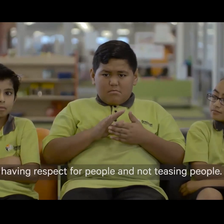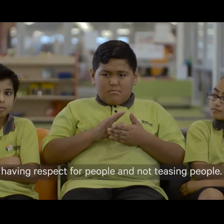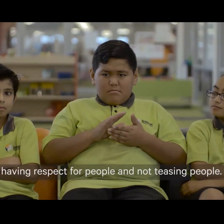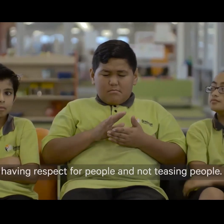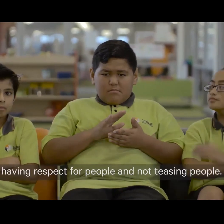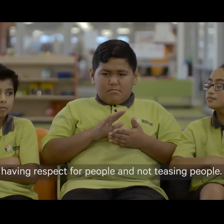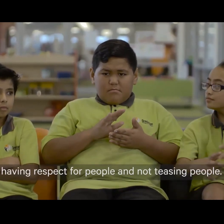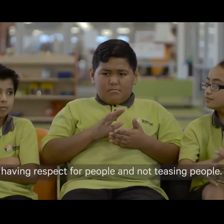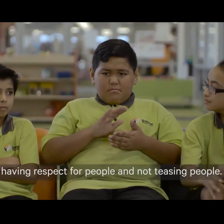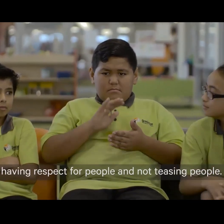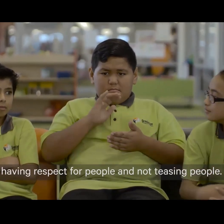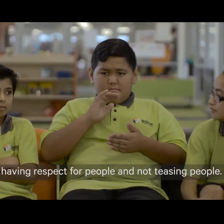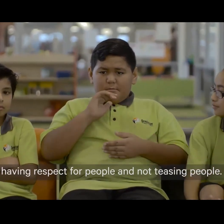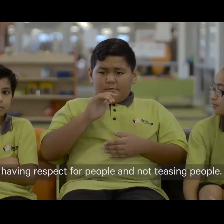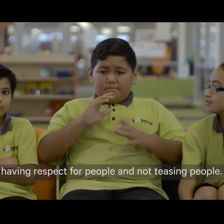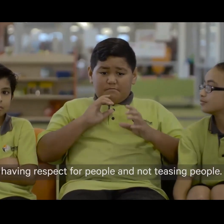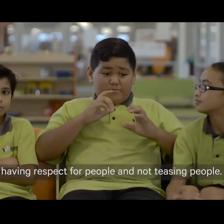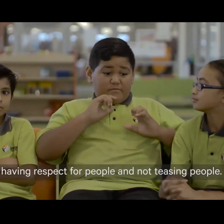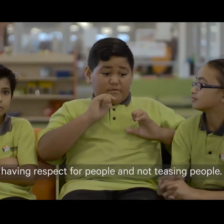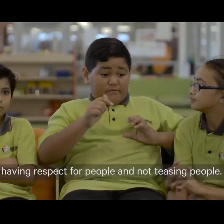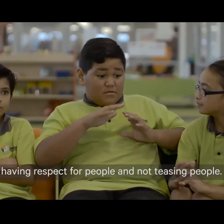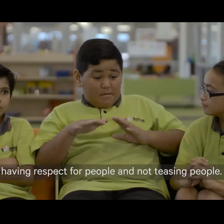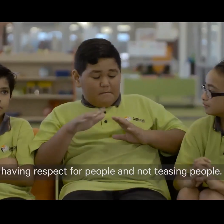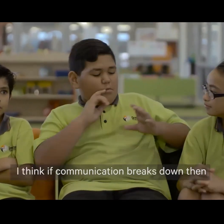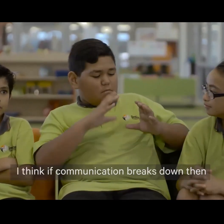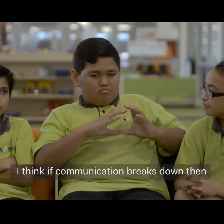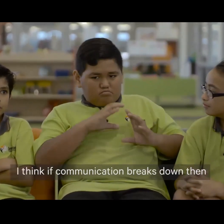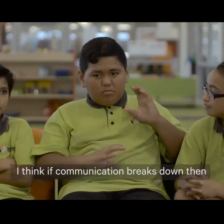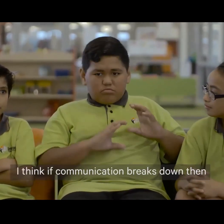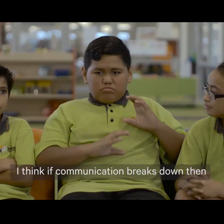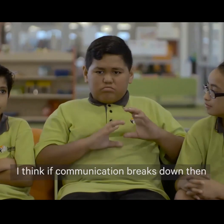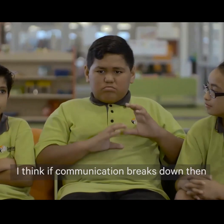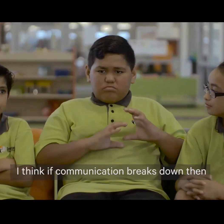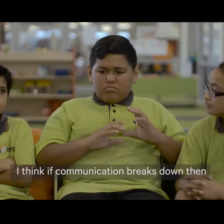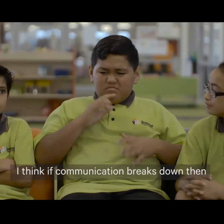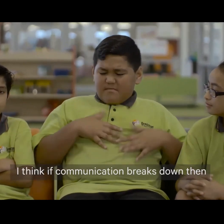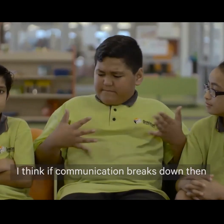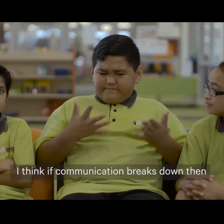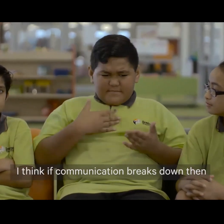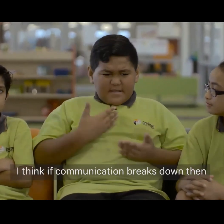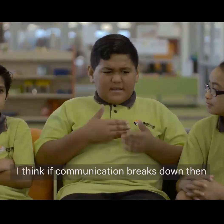having respect for people and not teasing people. I think if communication breaks down,